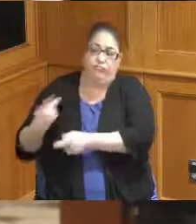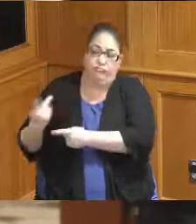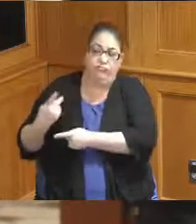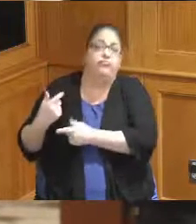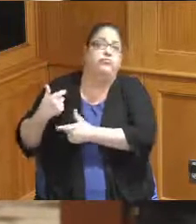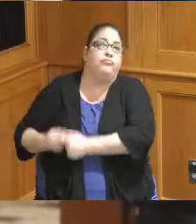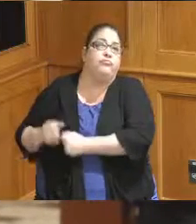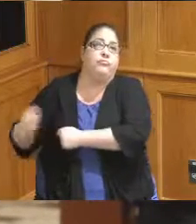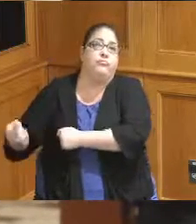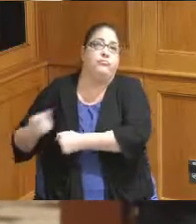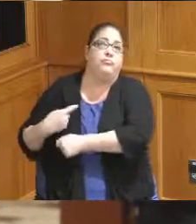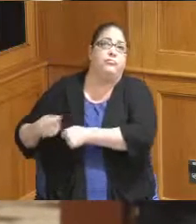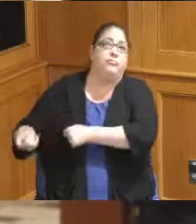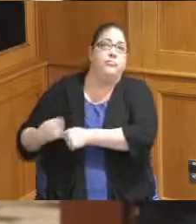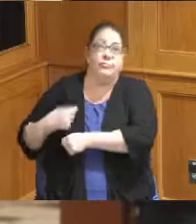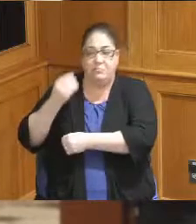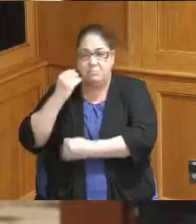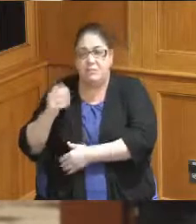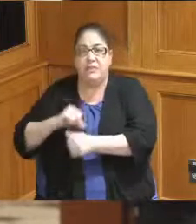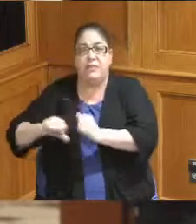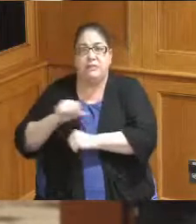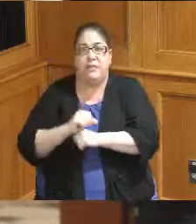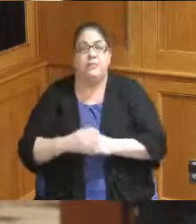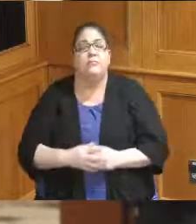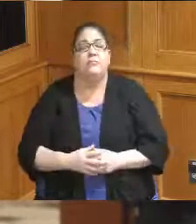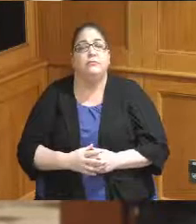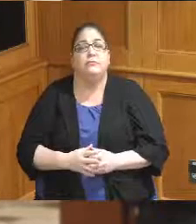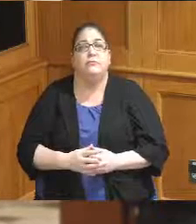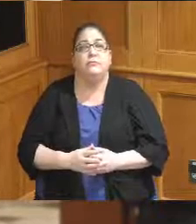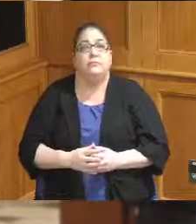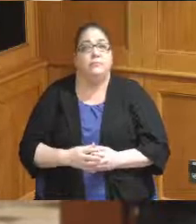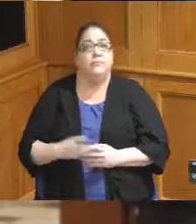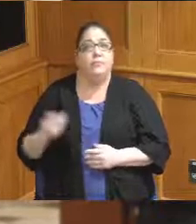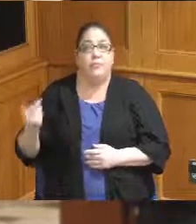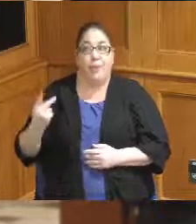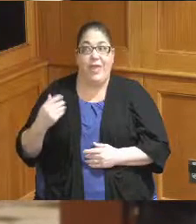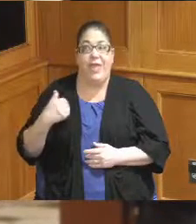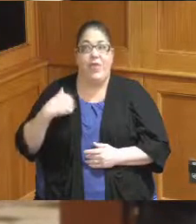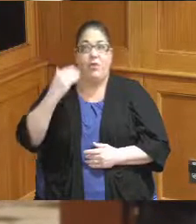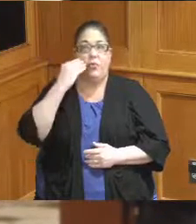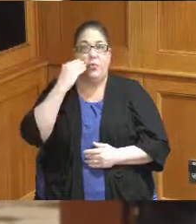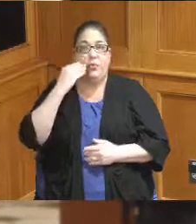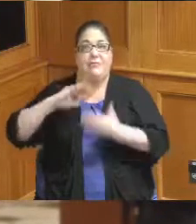him know this was this was coming and we had traffic coming into us from the city that led